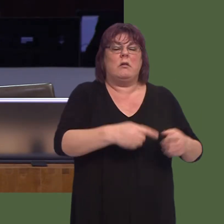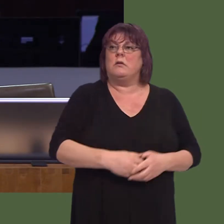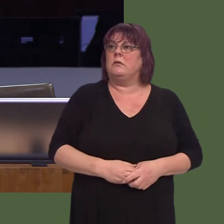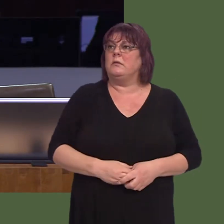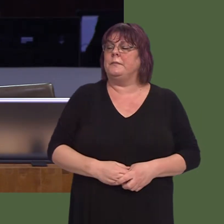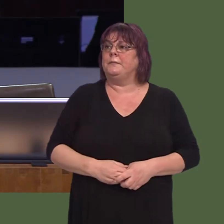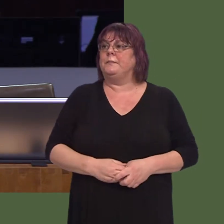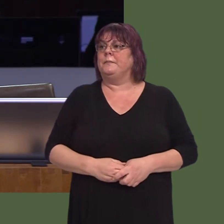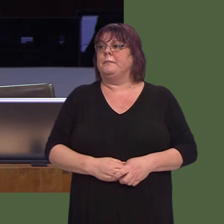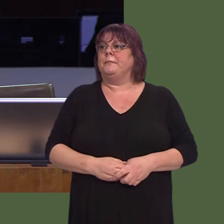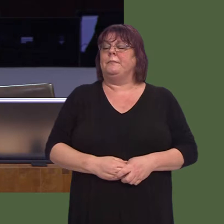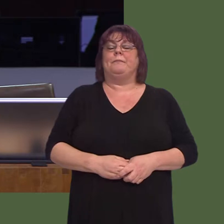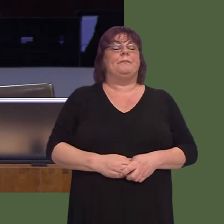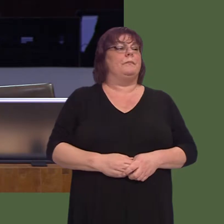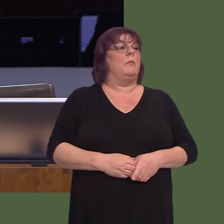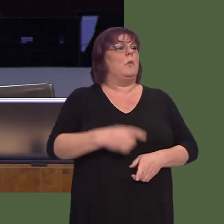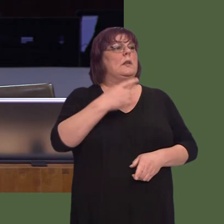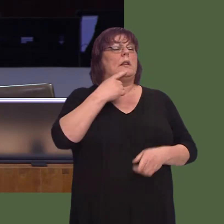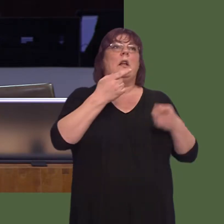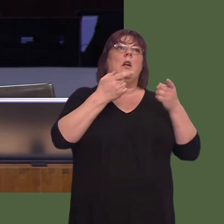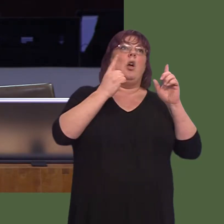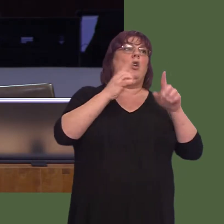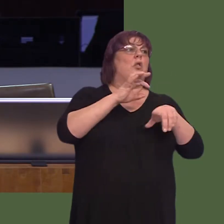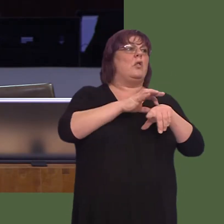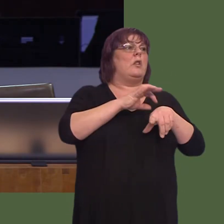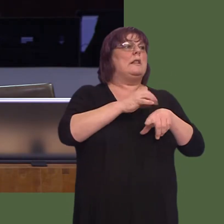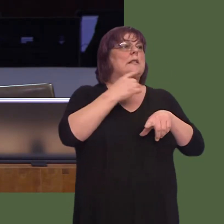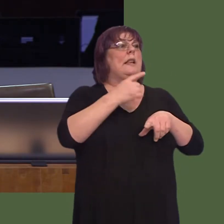The consultants also claim that the four-hour target figures for best performing hospitals